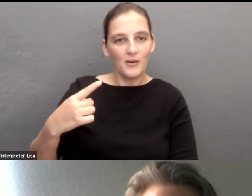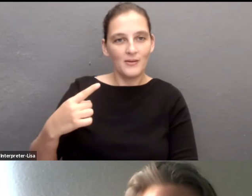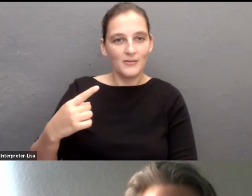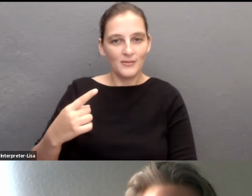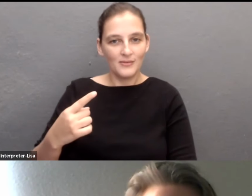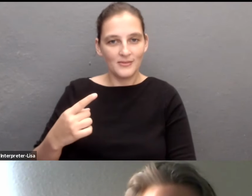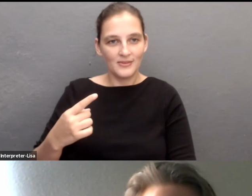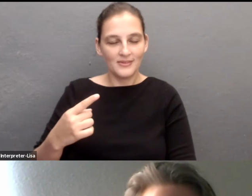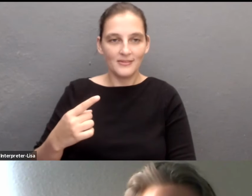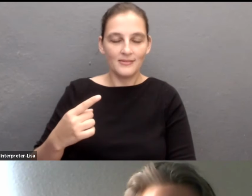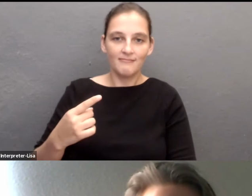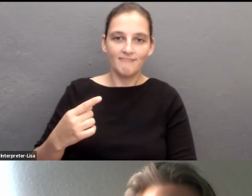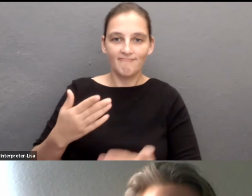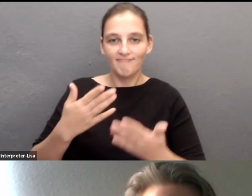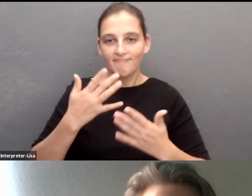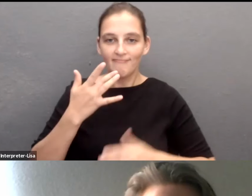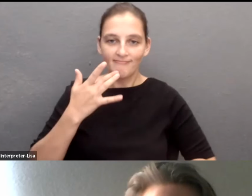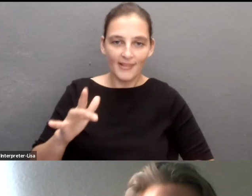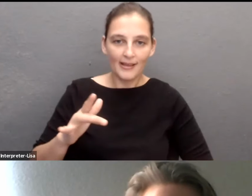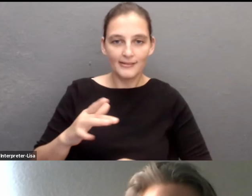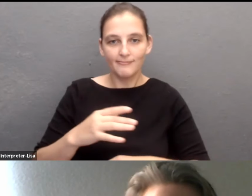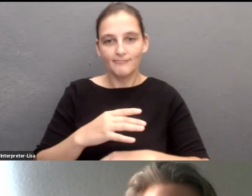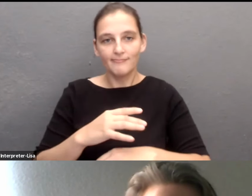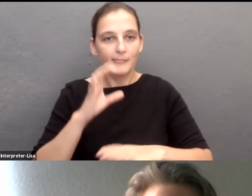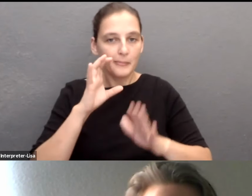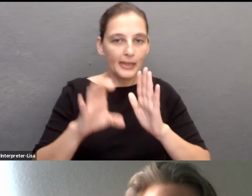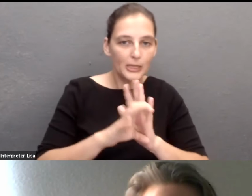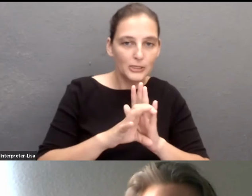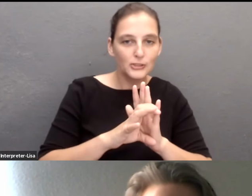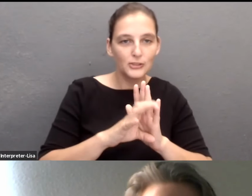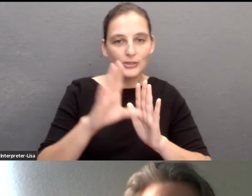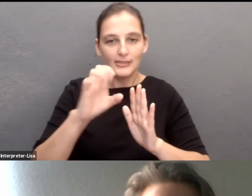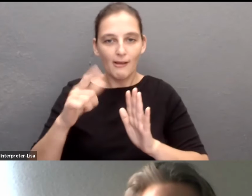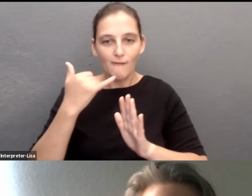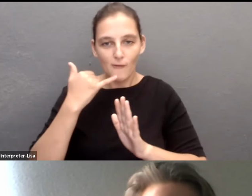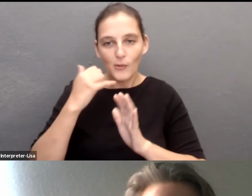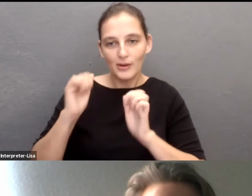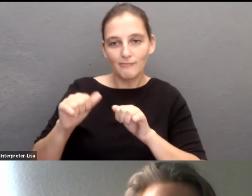grace of pictures and and cell phones we kept in contact that way.